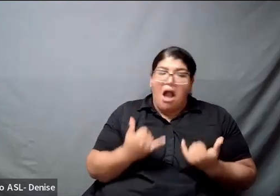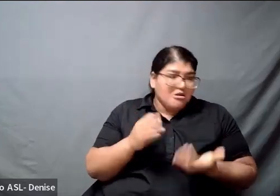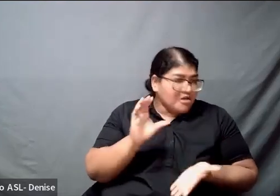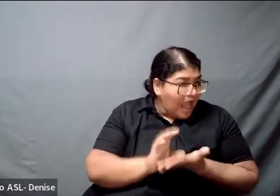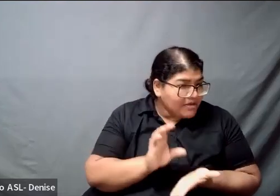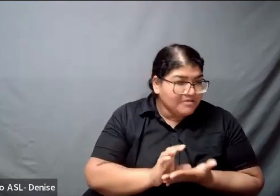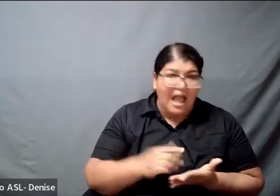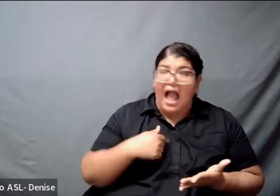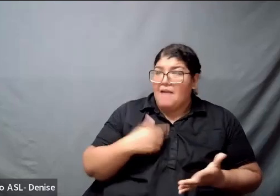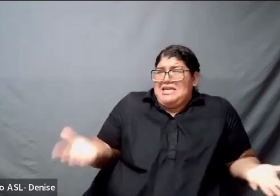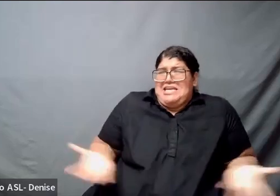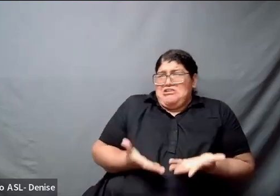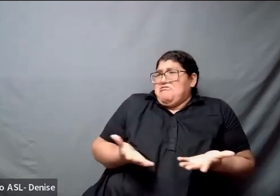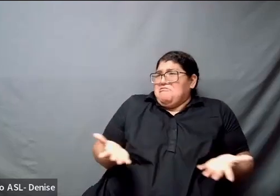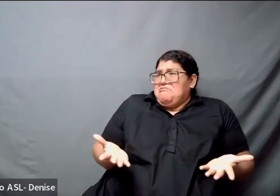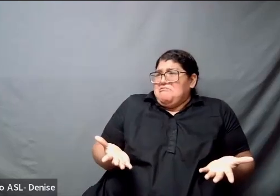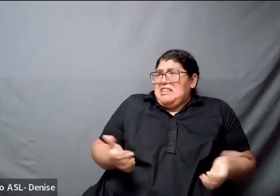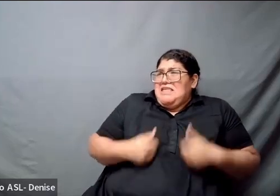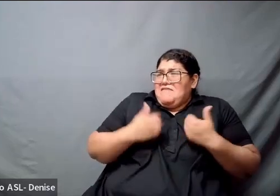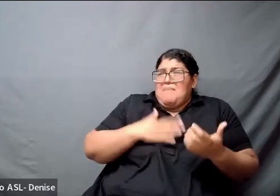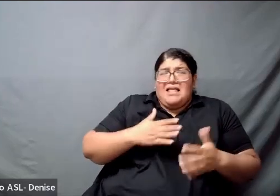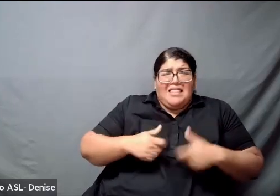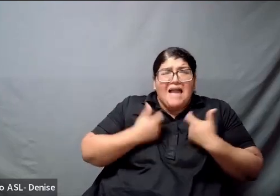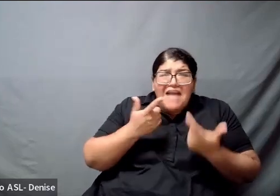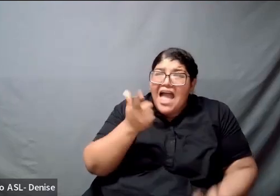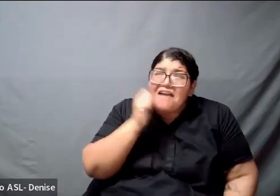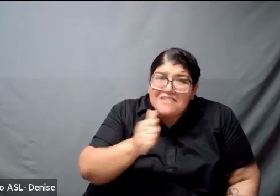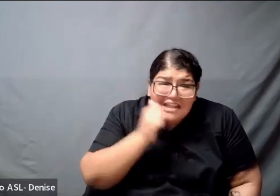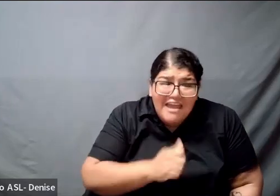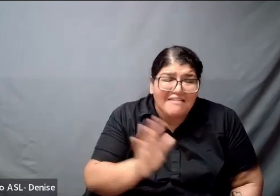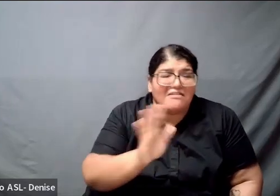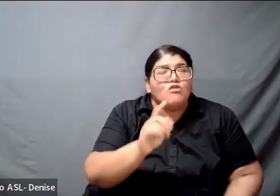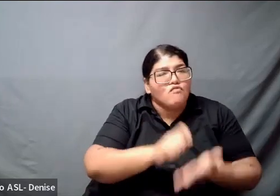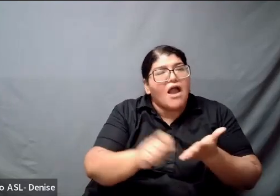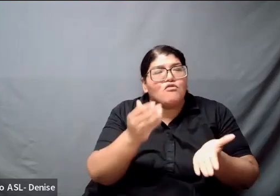Not writing every day write. You do need to write regularly if you want to get better at it,